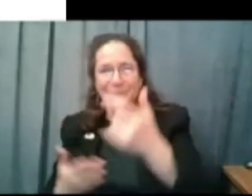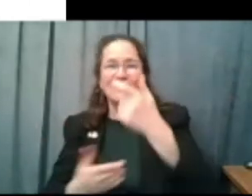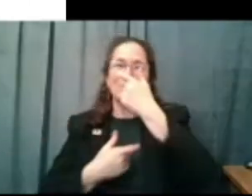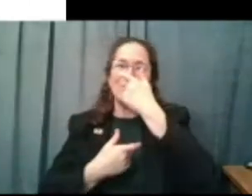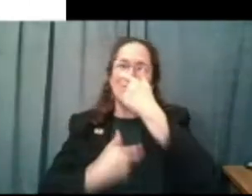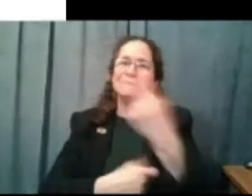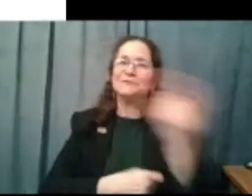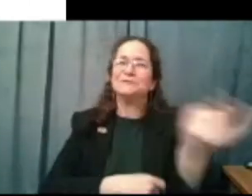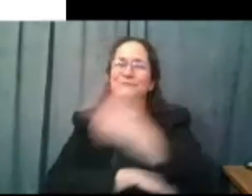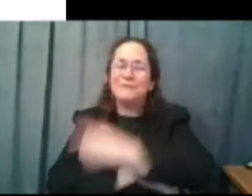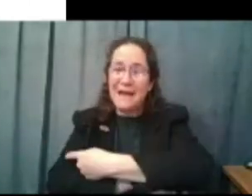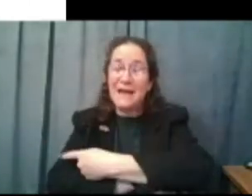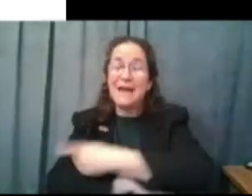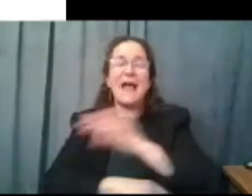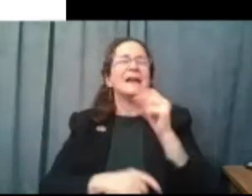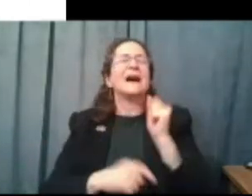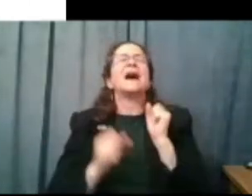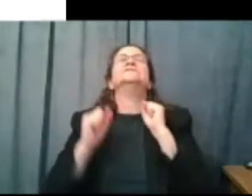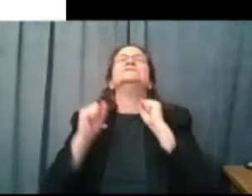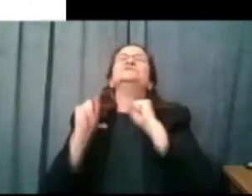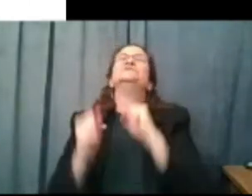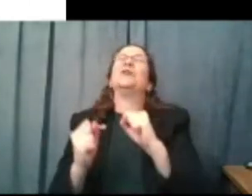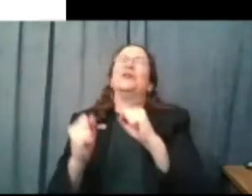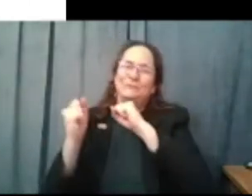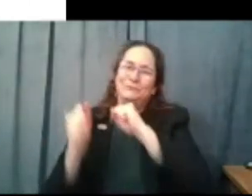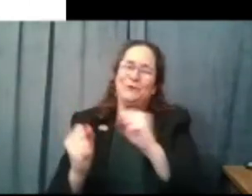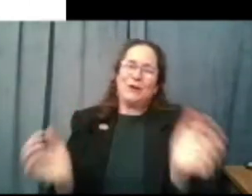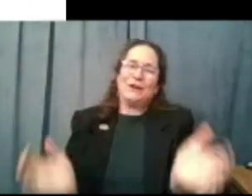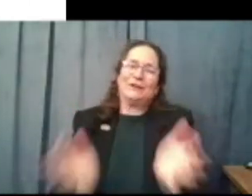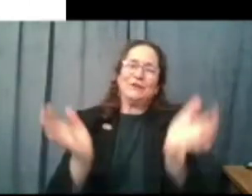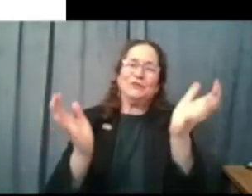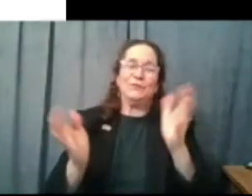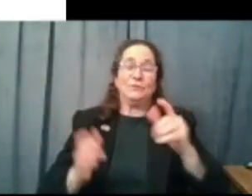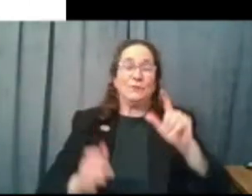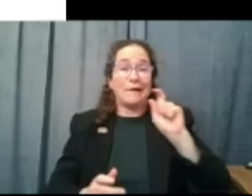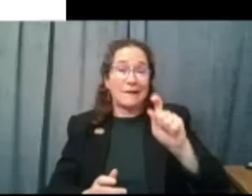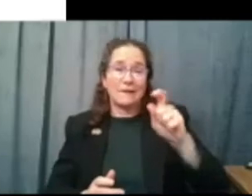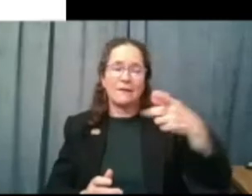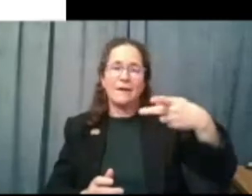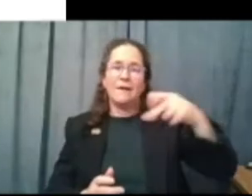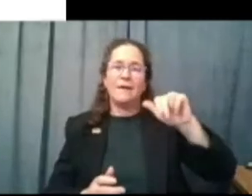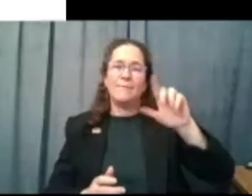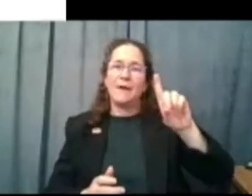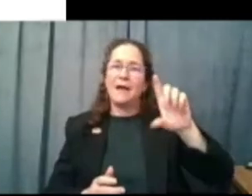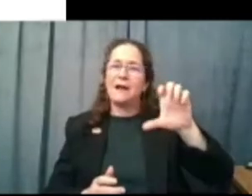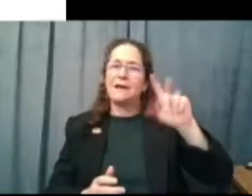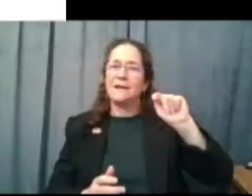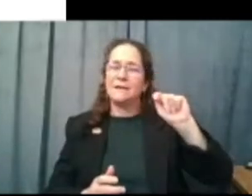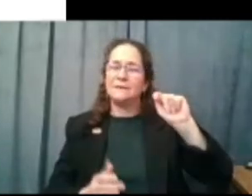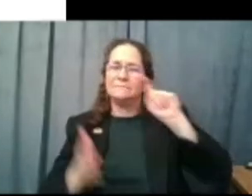And highly, highly encourage you to click on the Padlet and check out the resources and add to it.